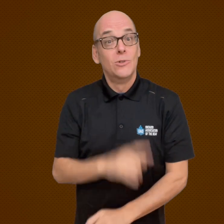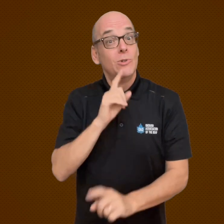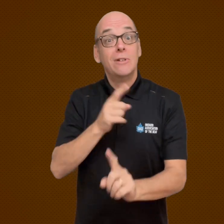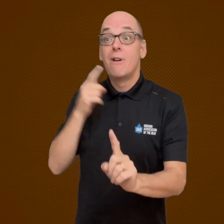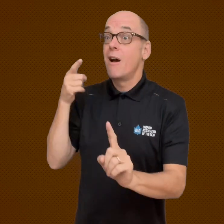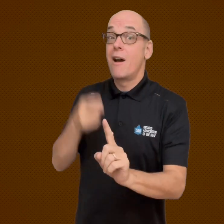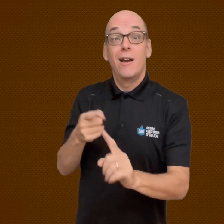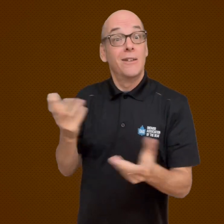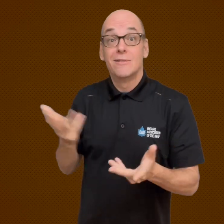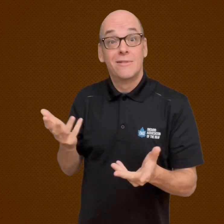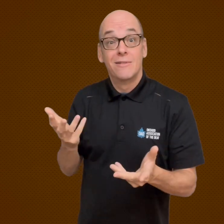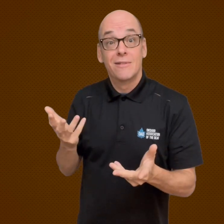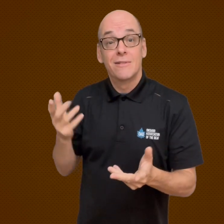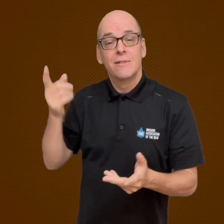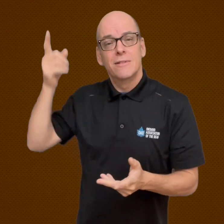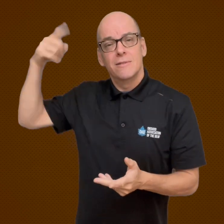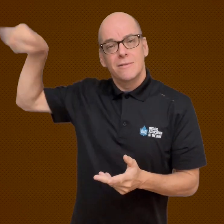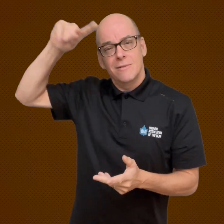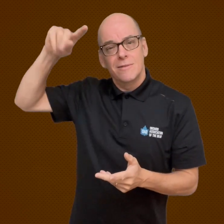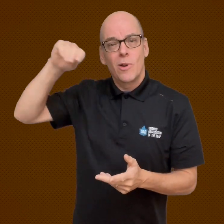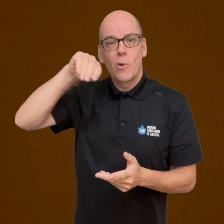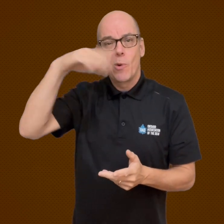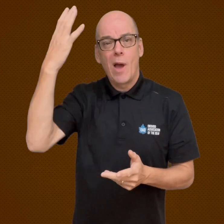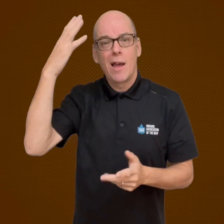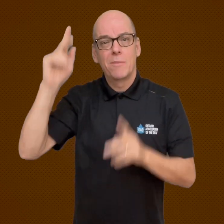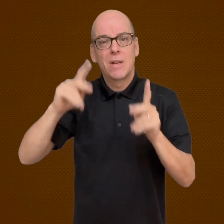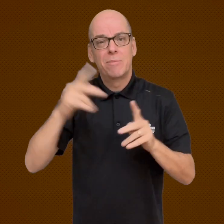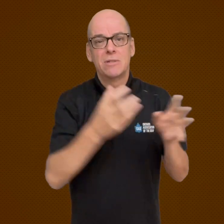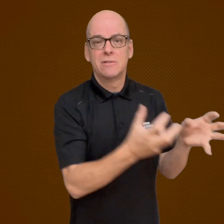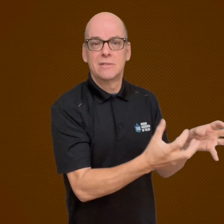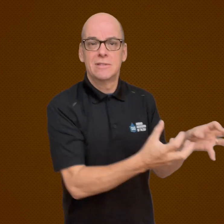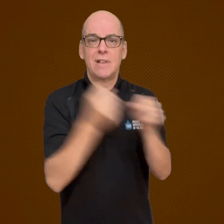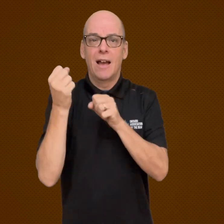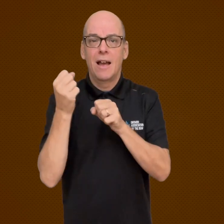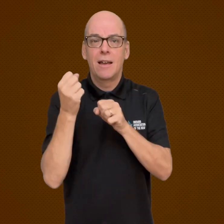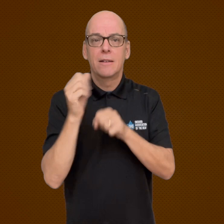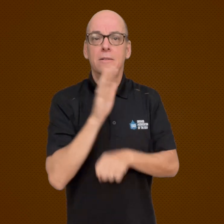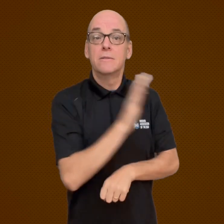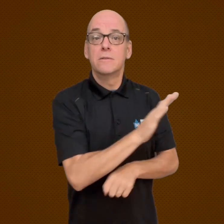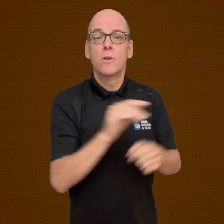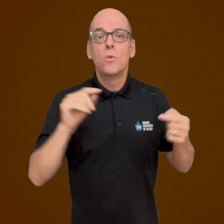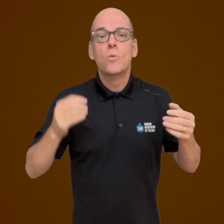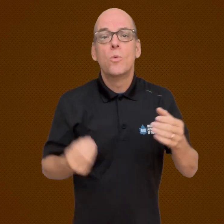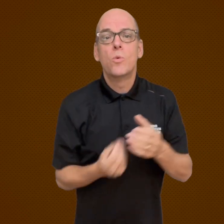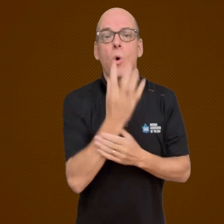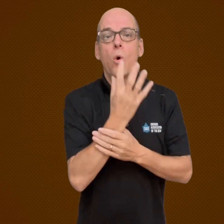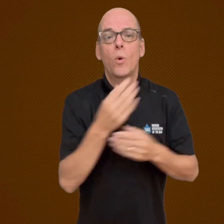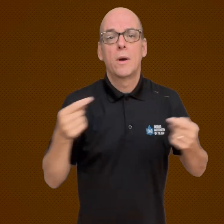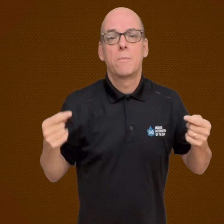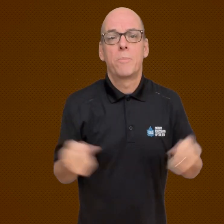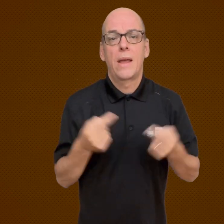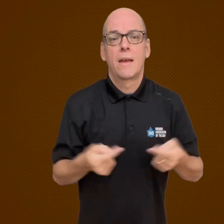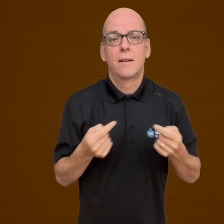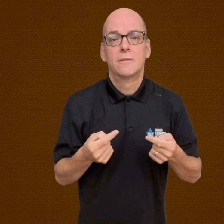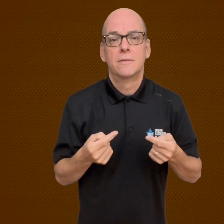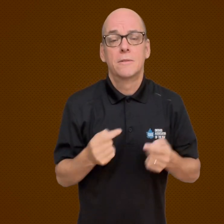The reason for that is because the white people have taken their growing pains.